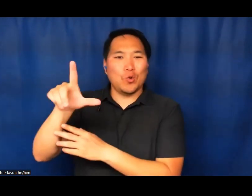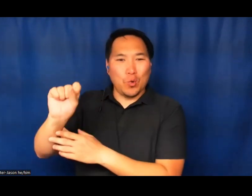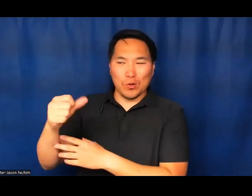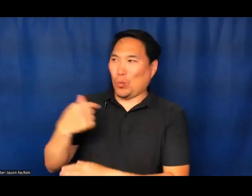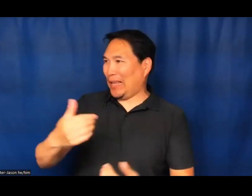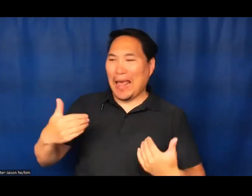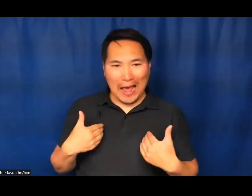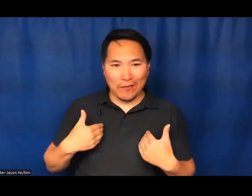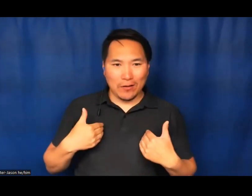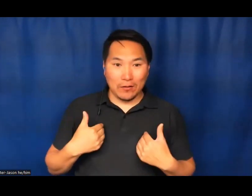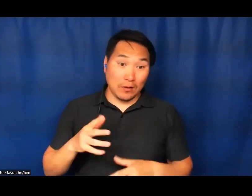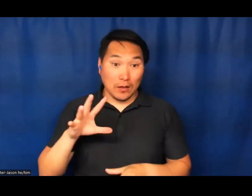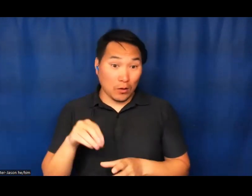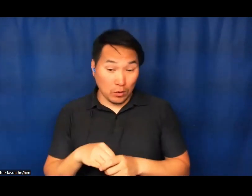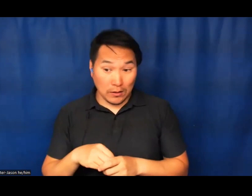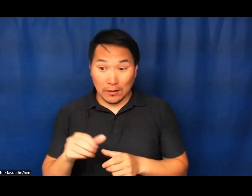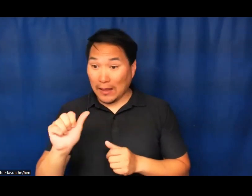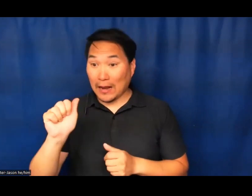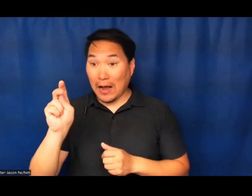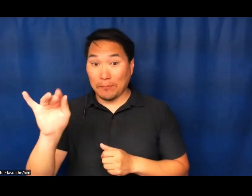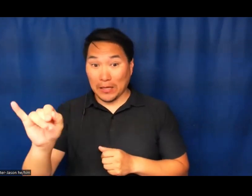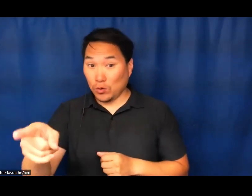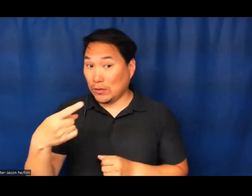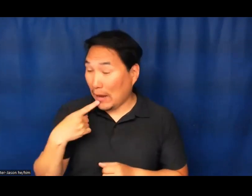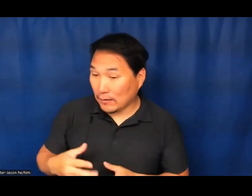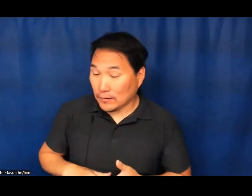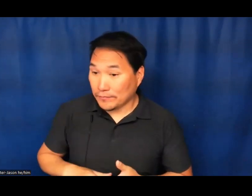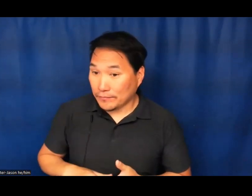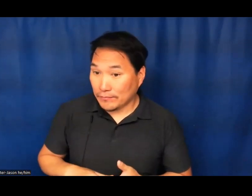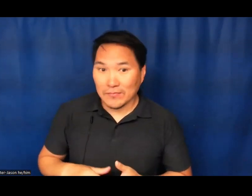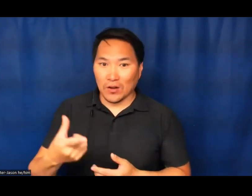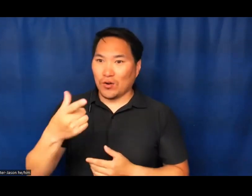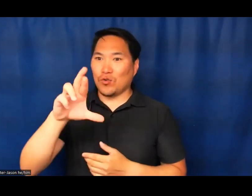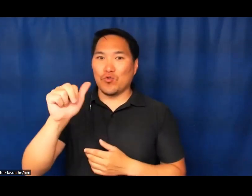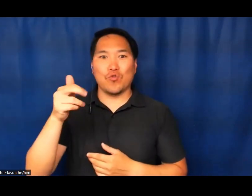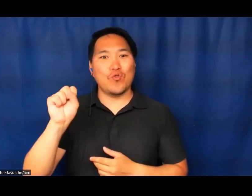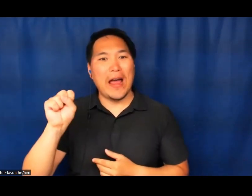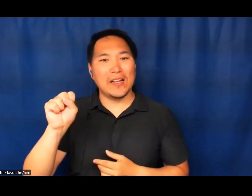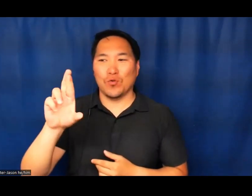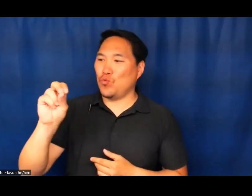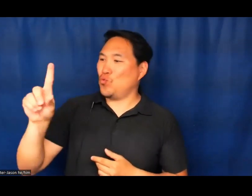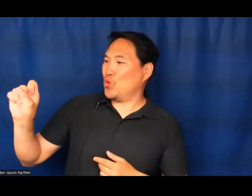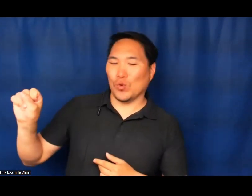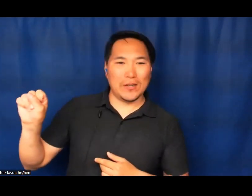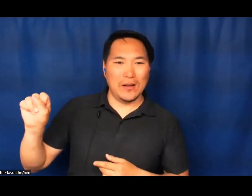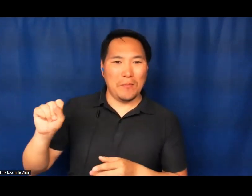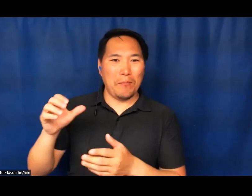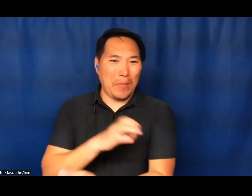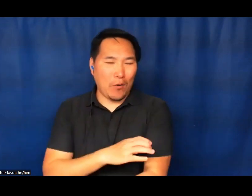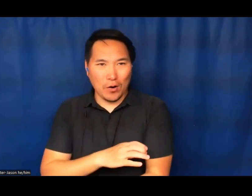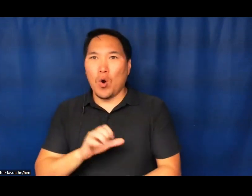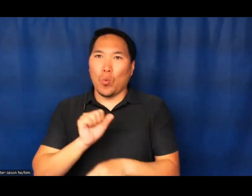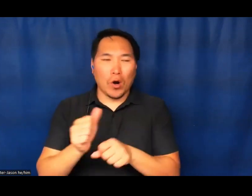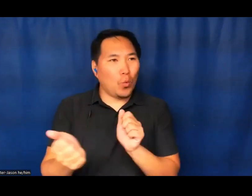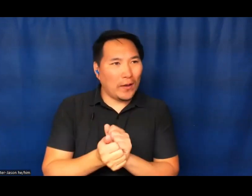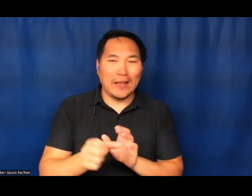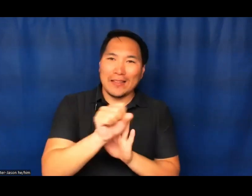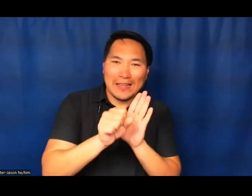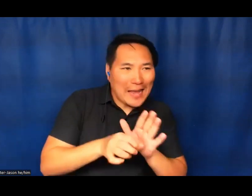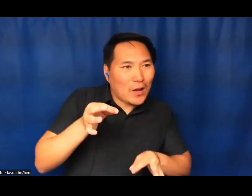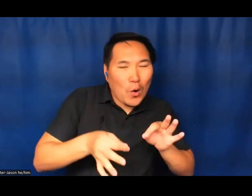As Ami said, grassroots power and working with state legislatures, state courts, and